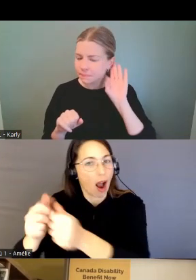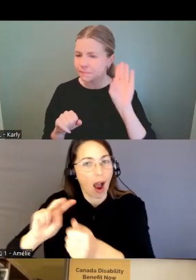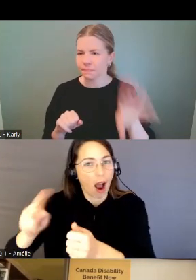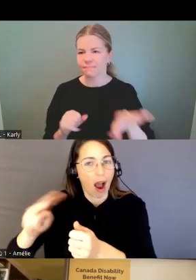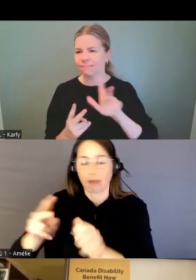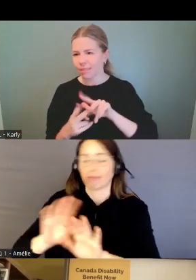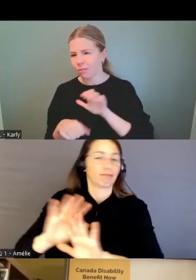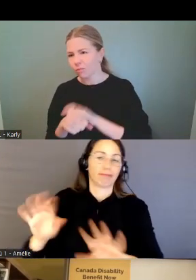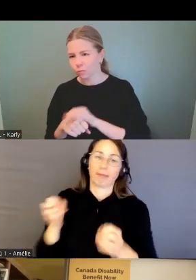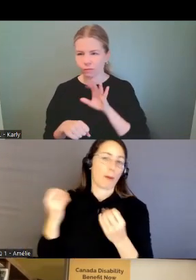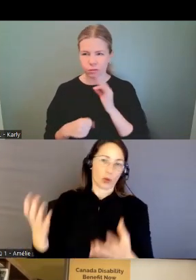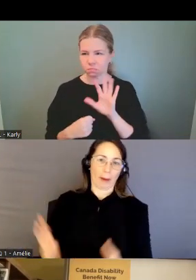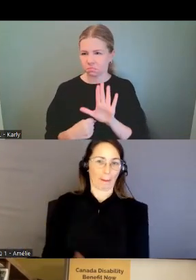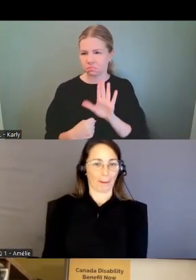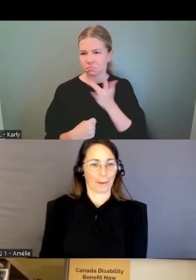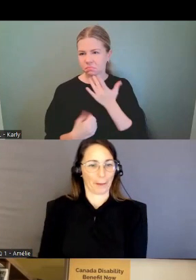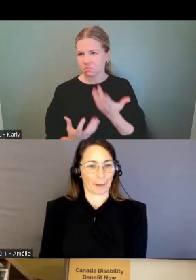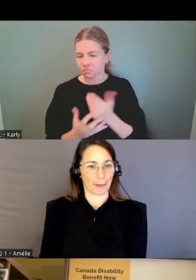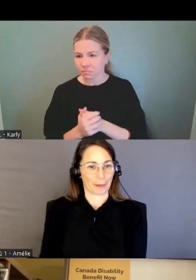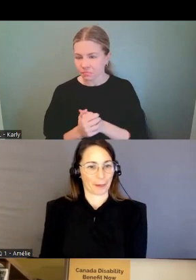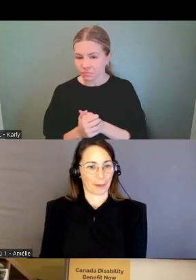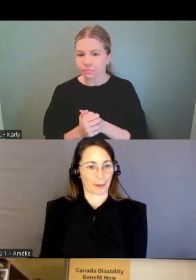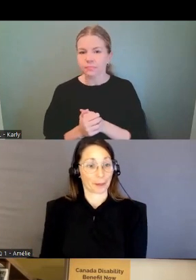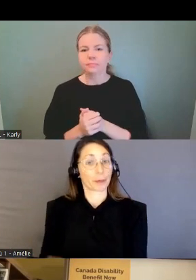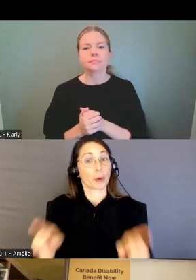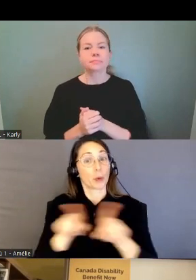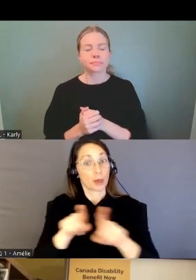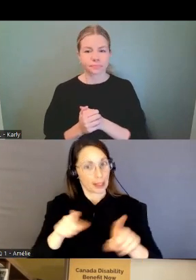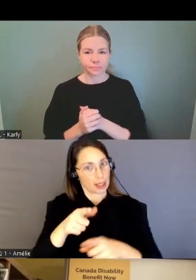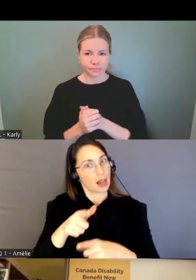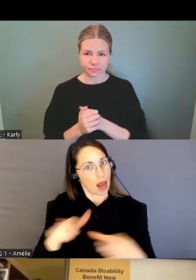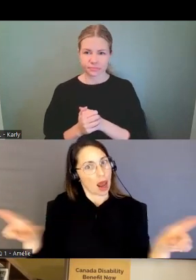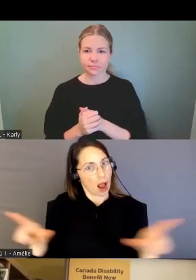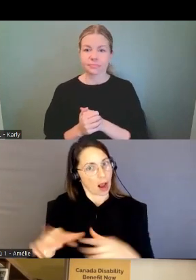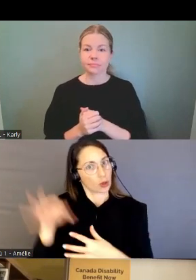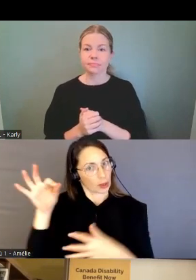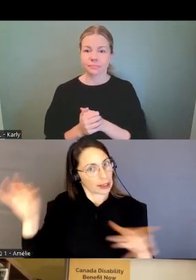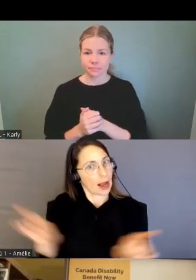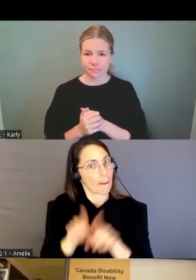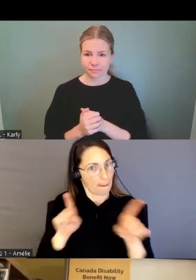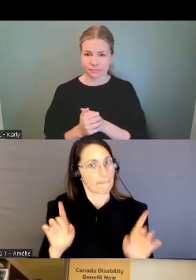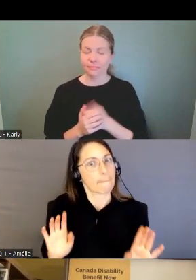YOU MUST SELECT A LANGUAGE EVEN IF YOU WANT TO HEAR THIS PRESENTATION IN ENGLISH.